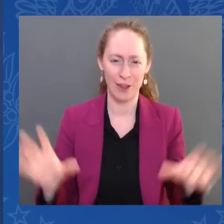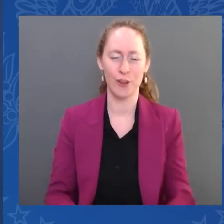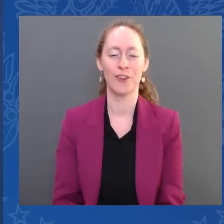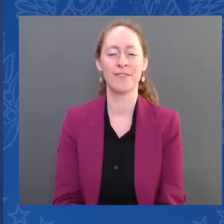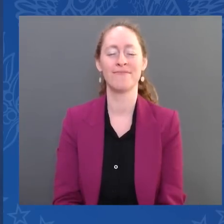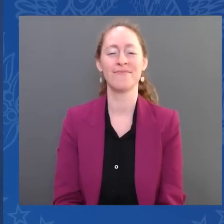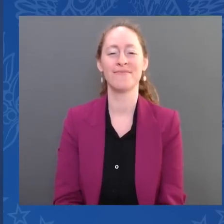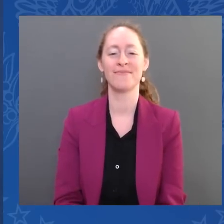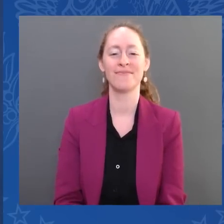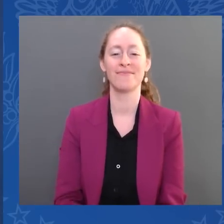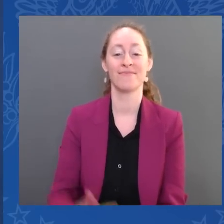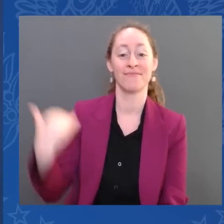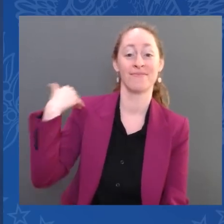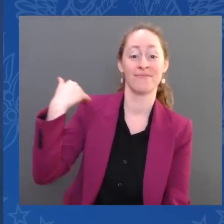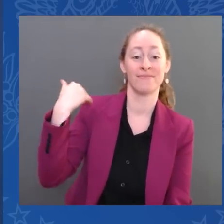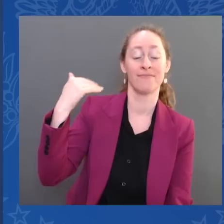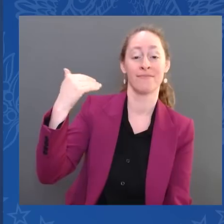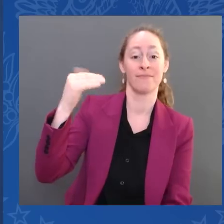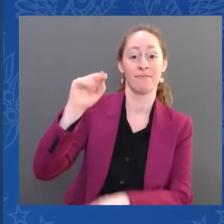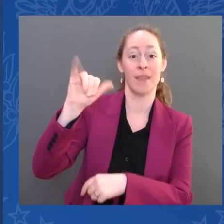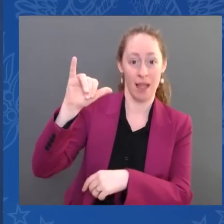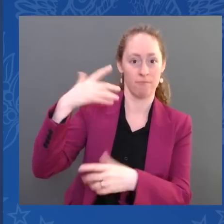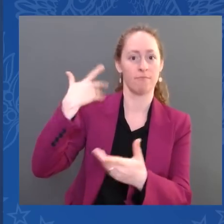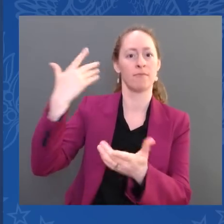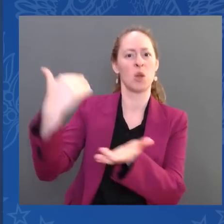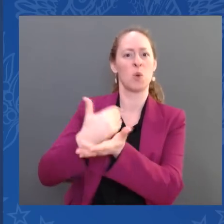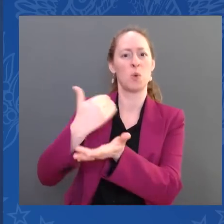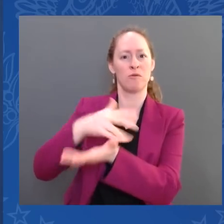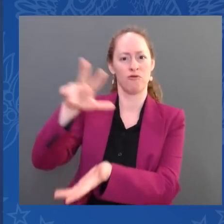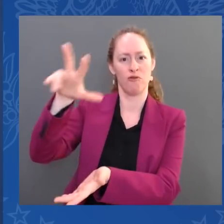to 8.7 million new jobs -- an all-time record.